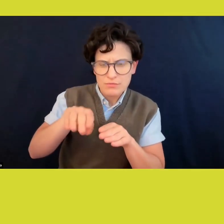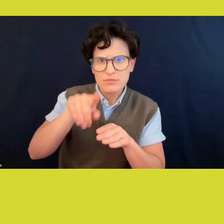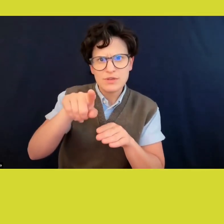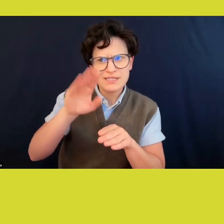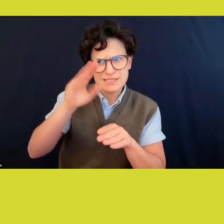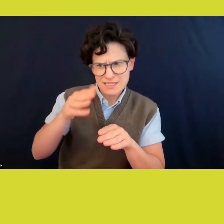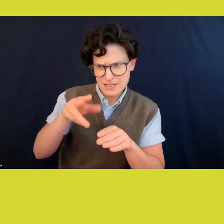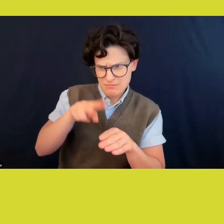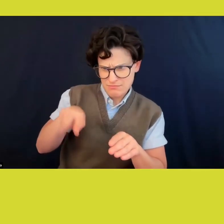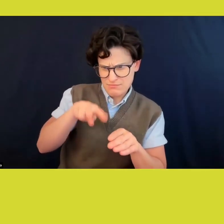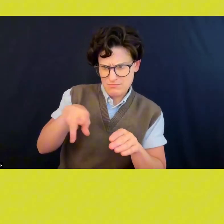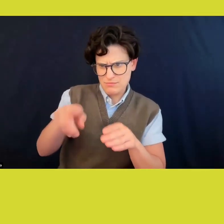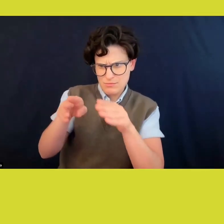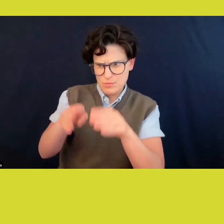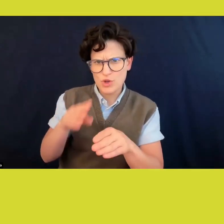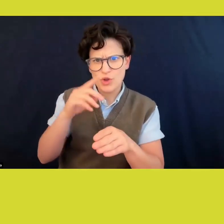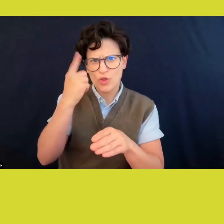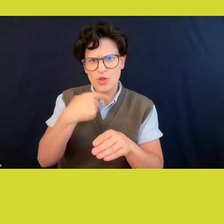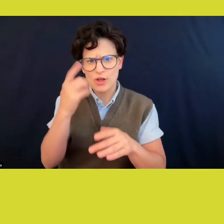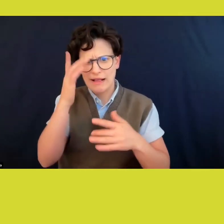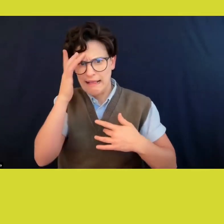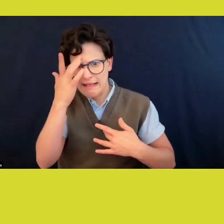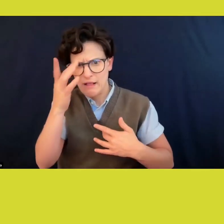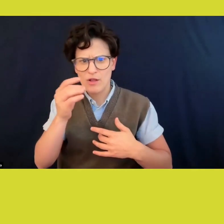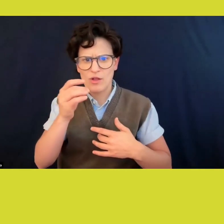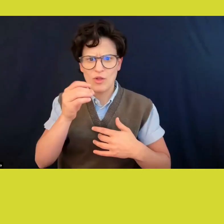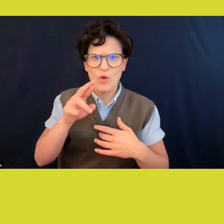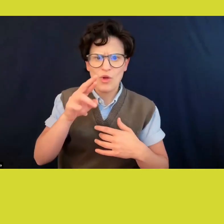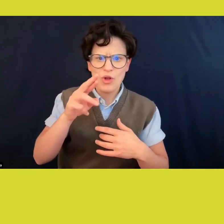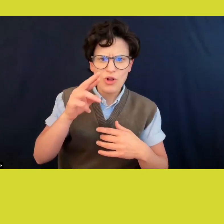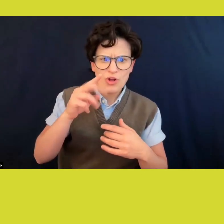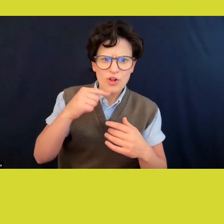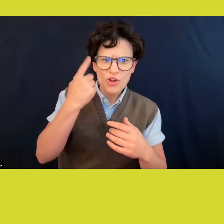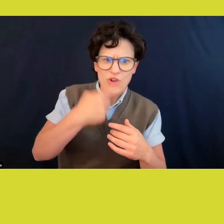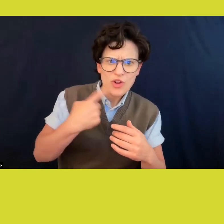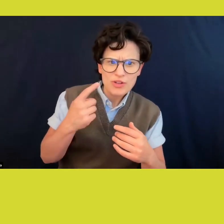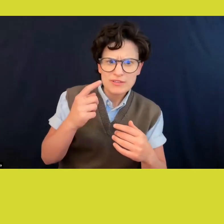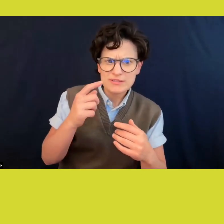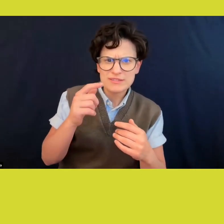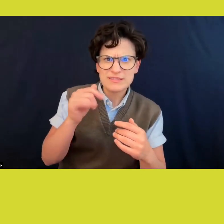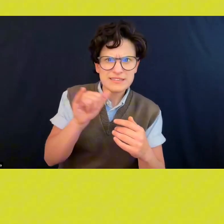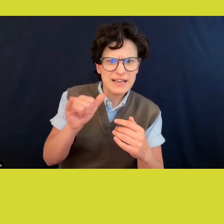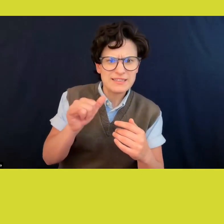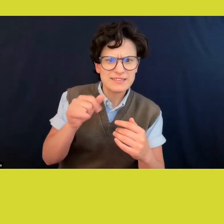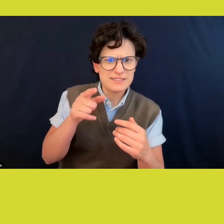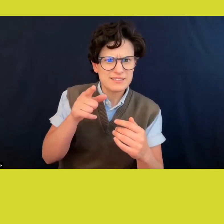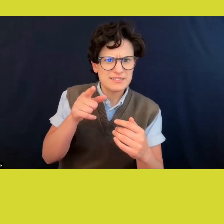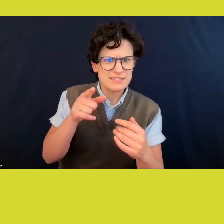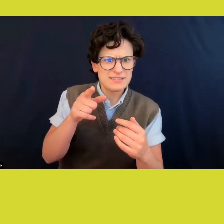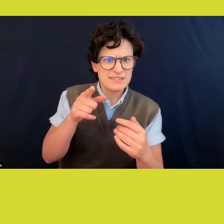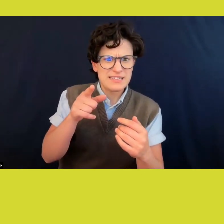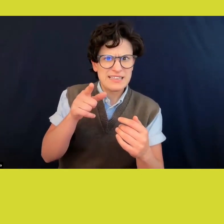that the reason they had become homeless didn't have to do with the larger economic forces. there wasn't